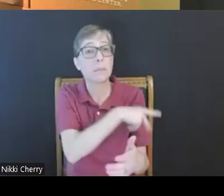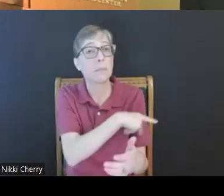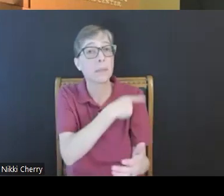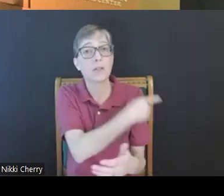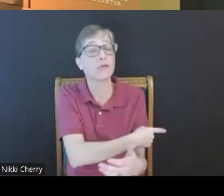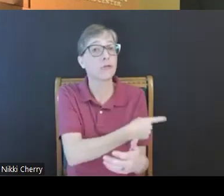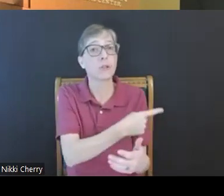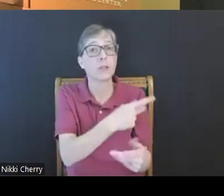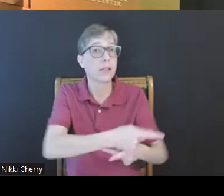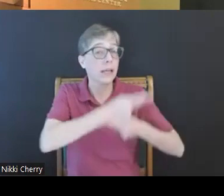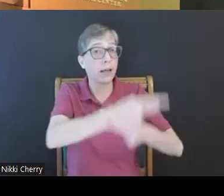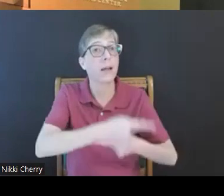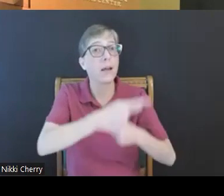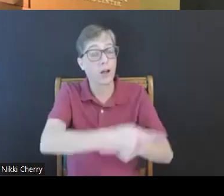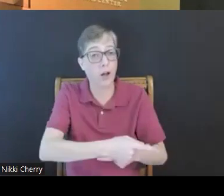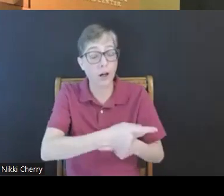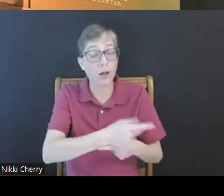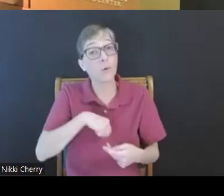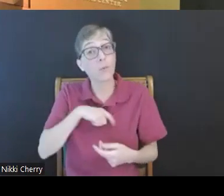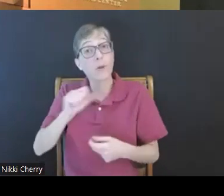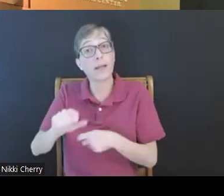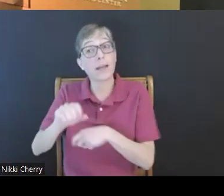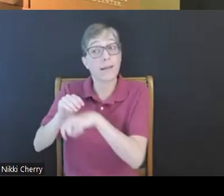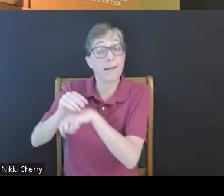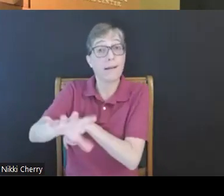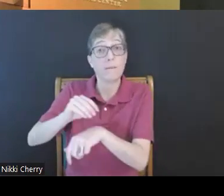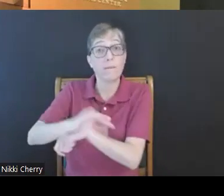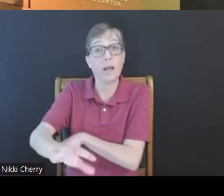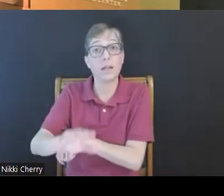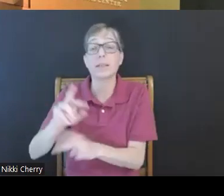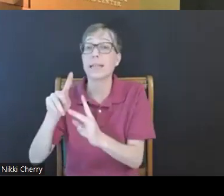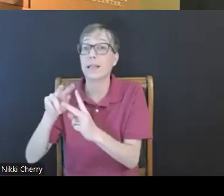can help advise you either through a collaborative care model or through providing you direct Tel